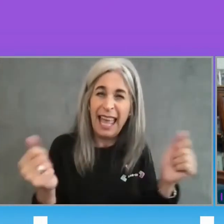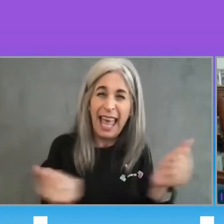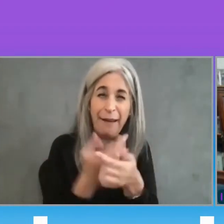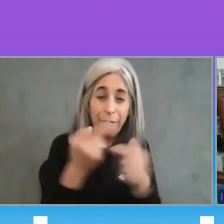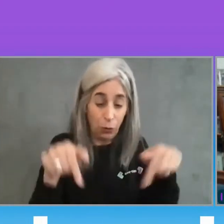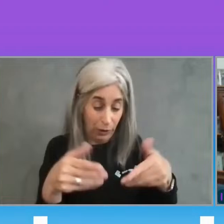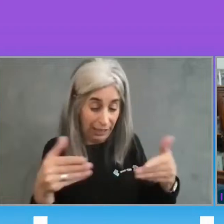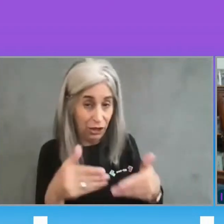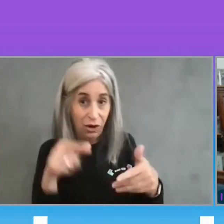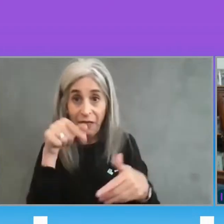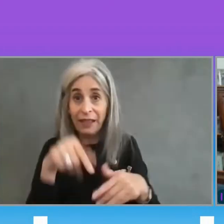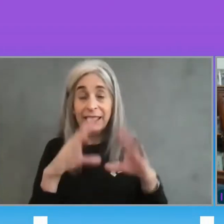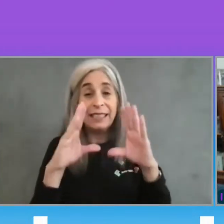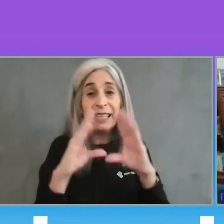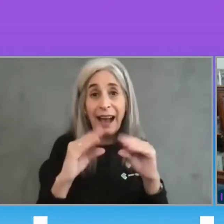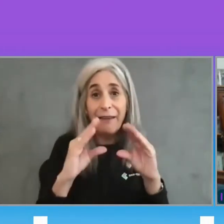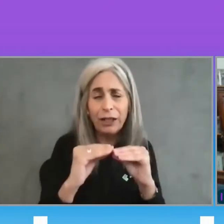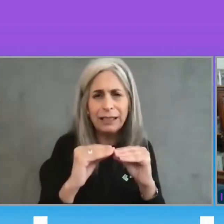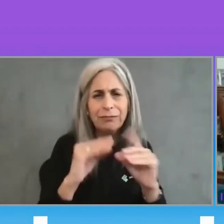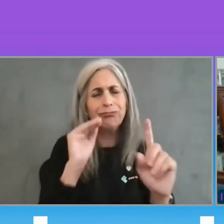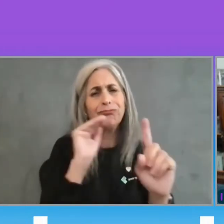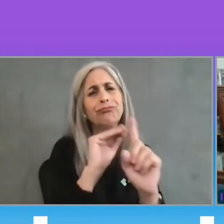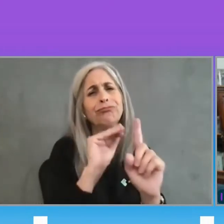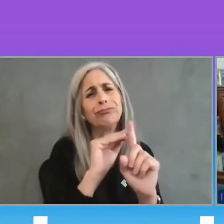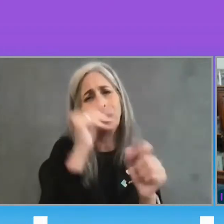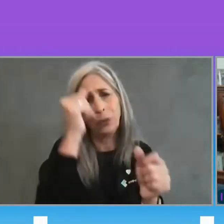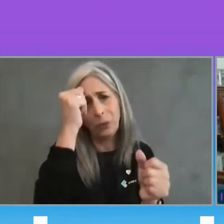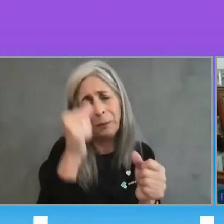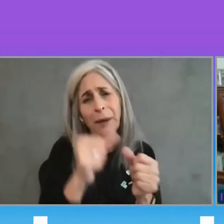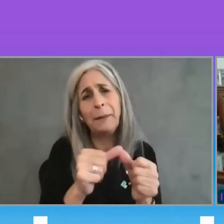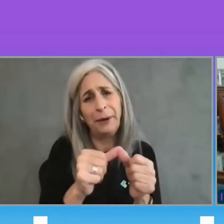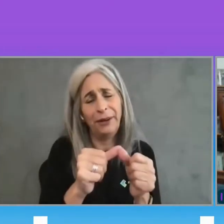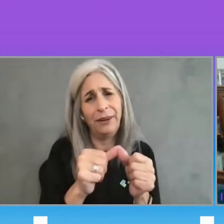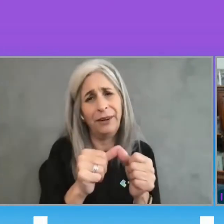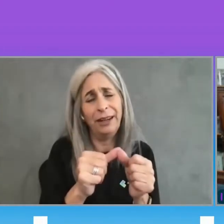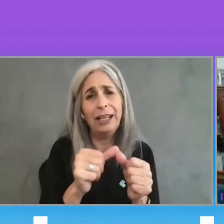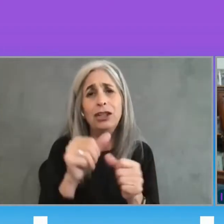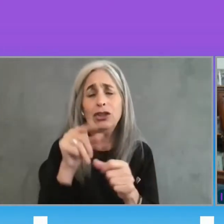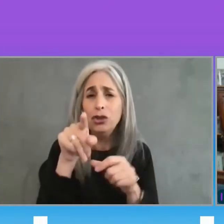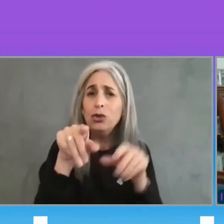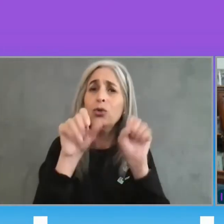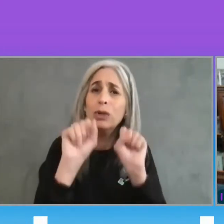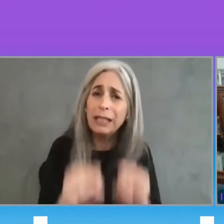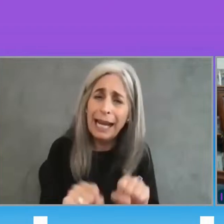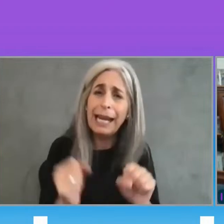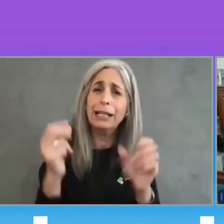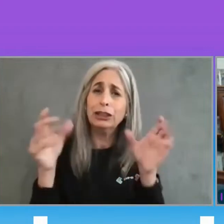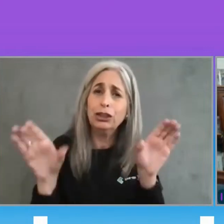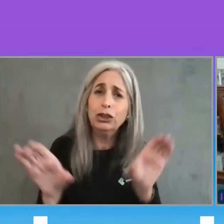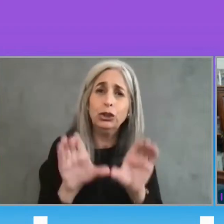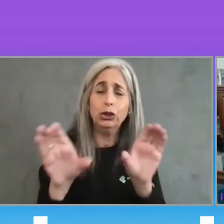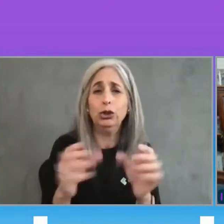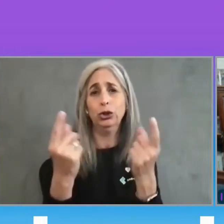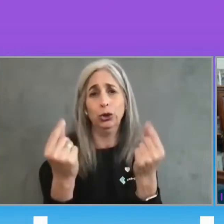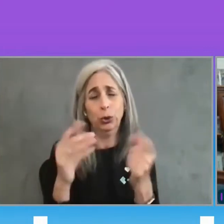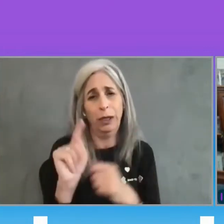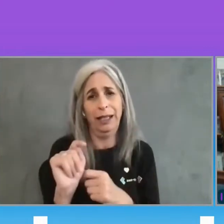here at the at the conference, just a reminder that there is something that you can do. And